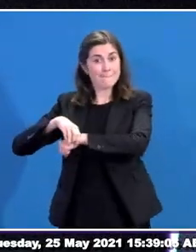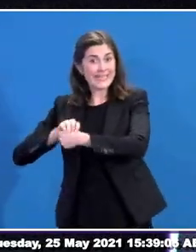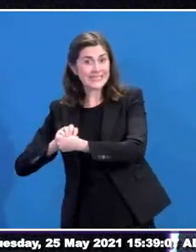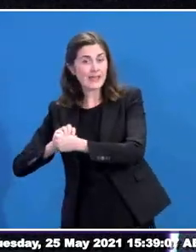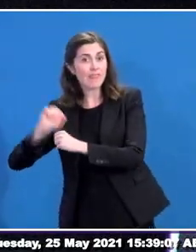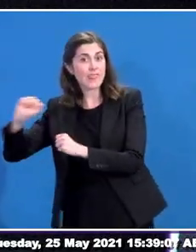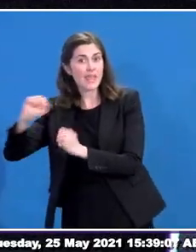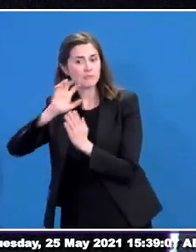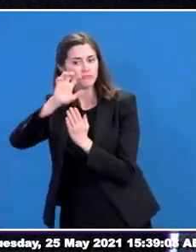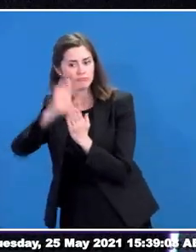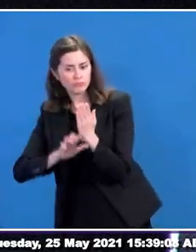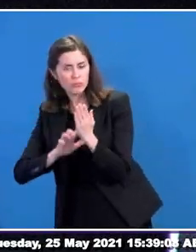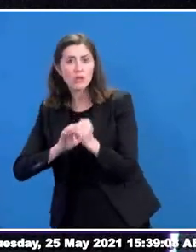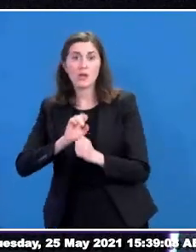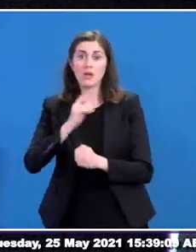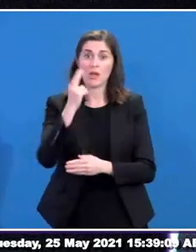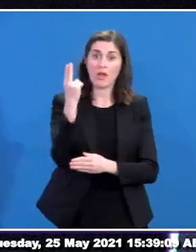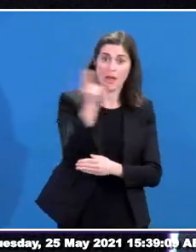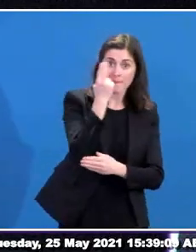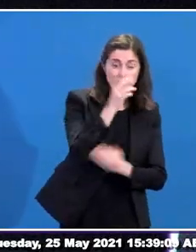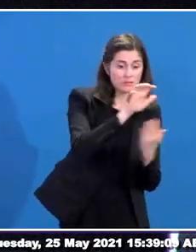ambulance report and the medical reports.